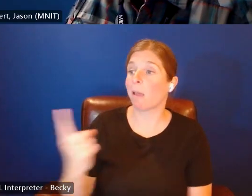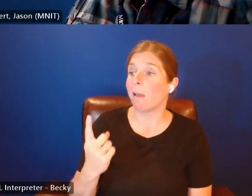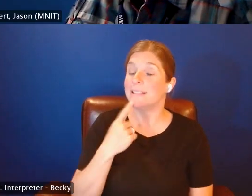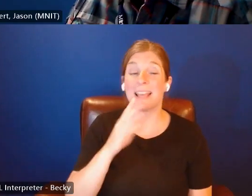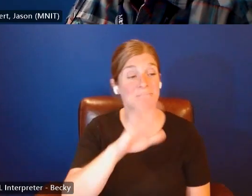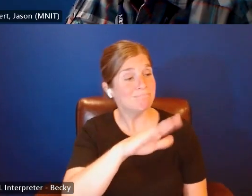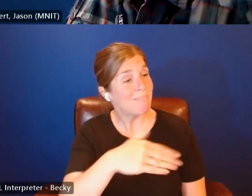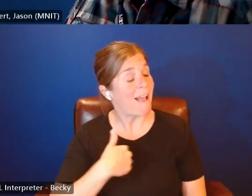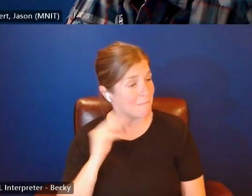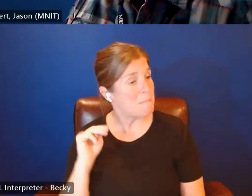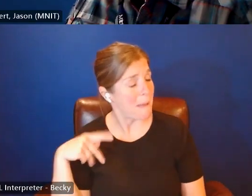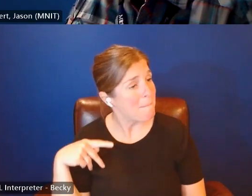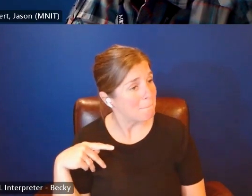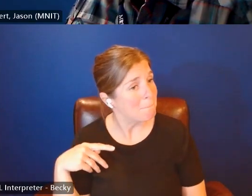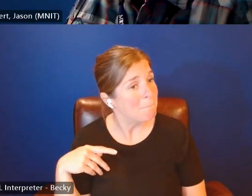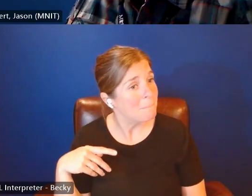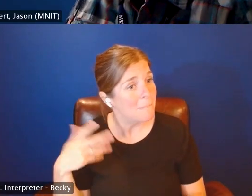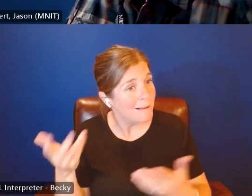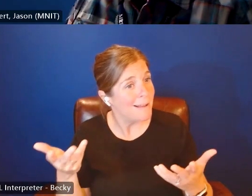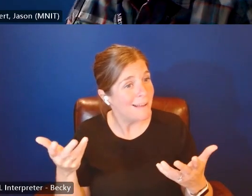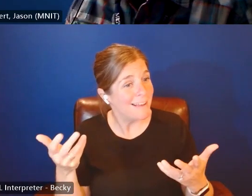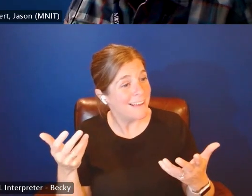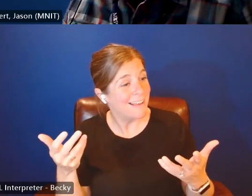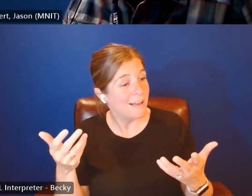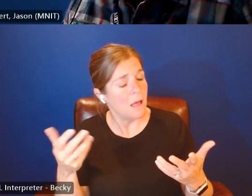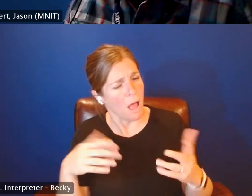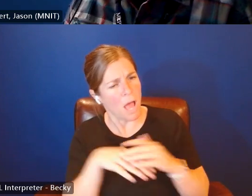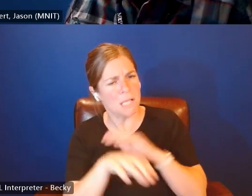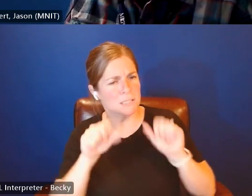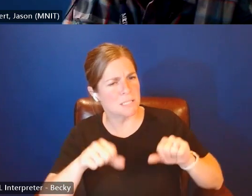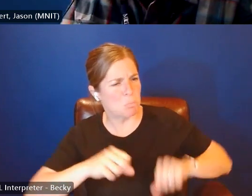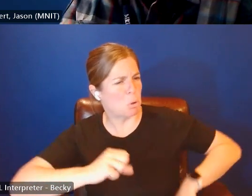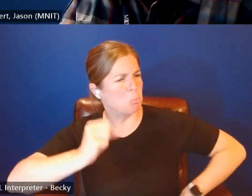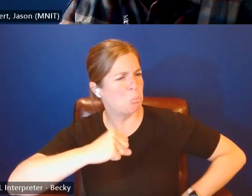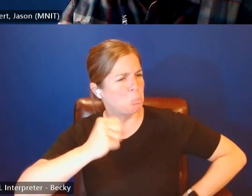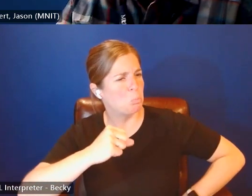and it's accessible, I might say, oh, really?